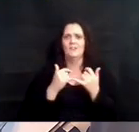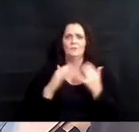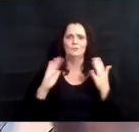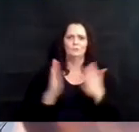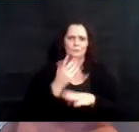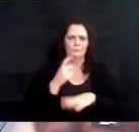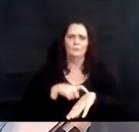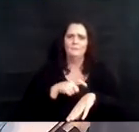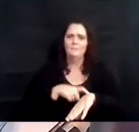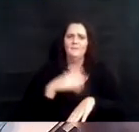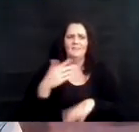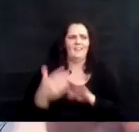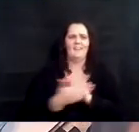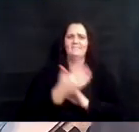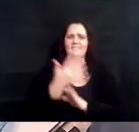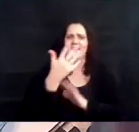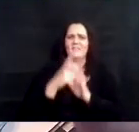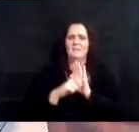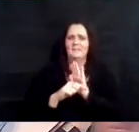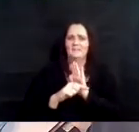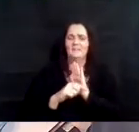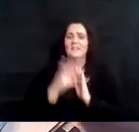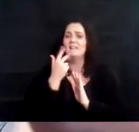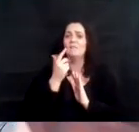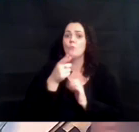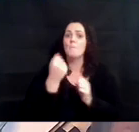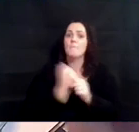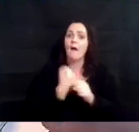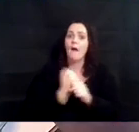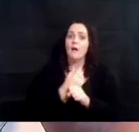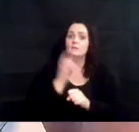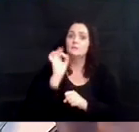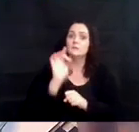So, you can imagine if you were spent a little bit of time with this, how